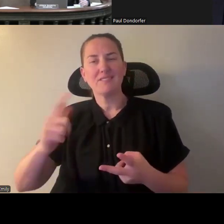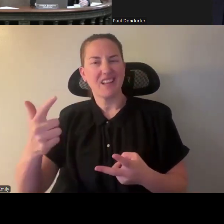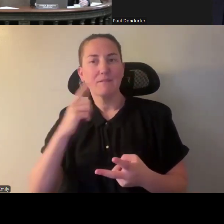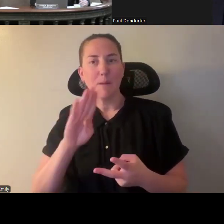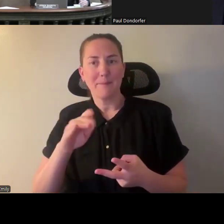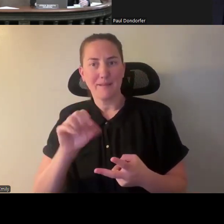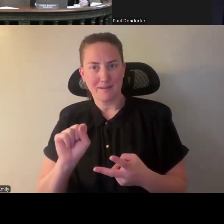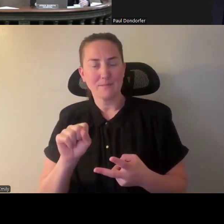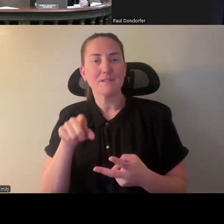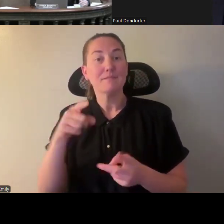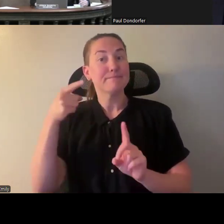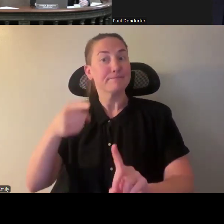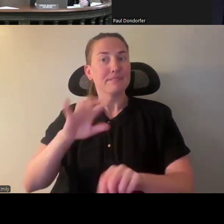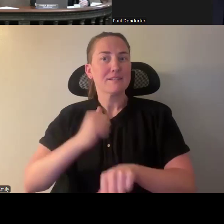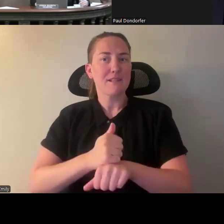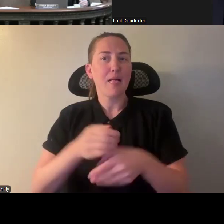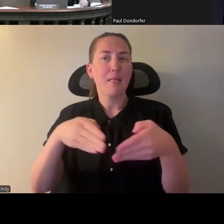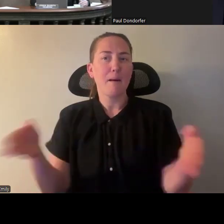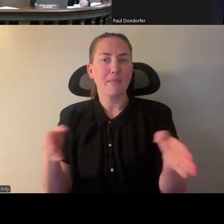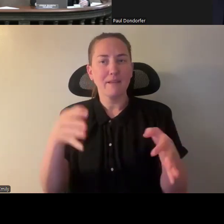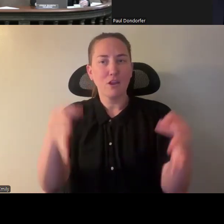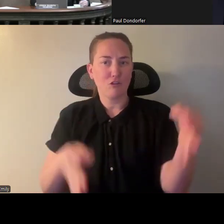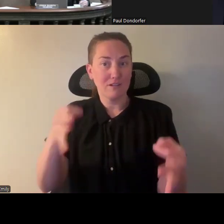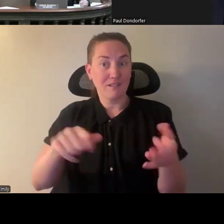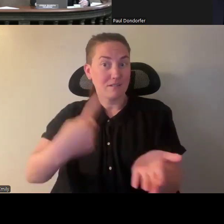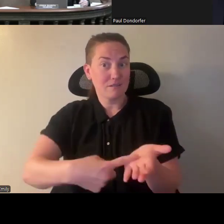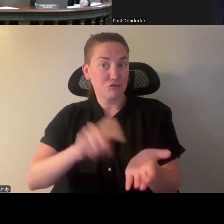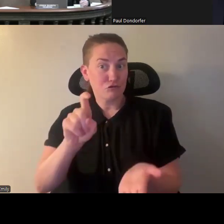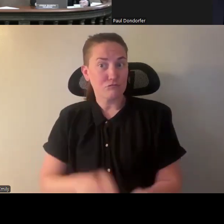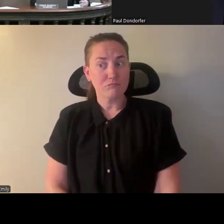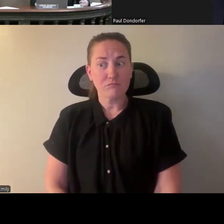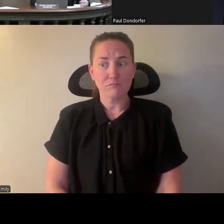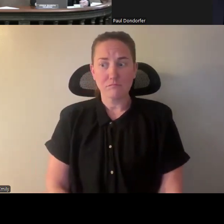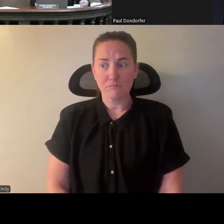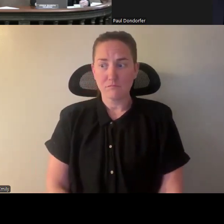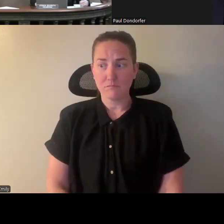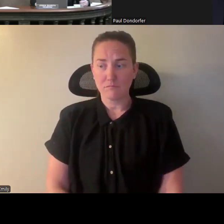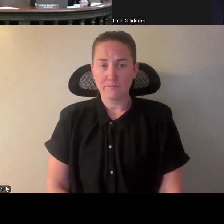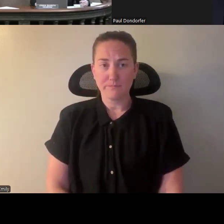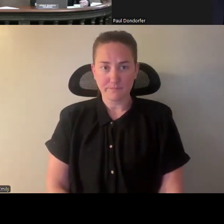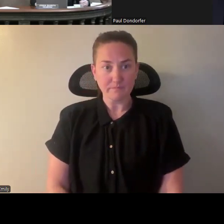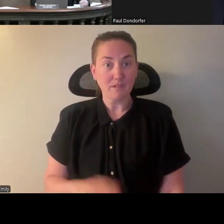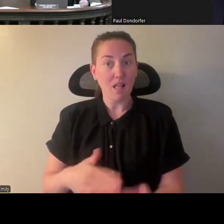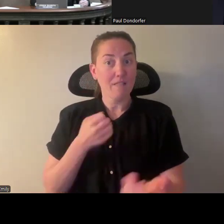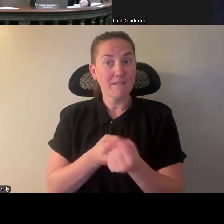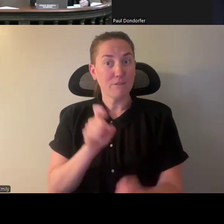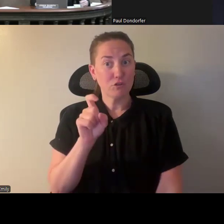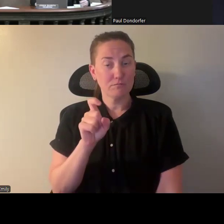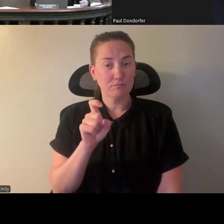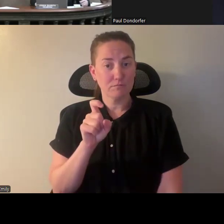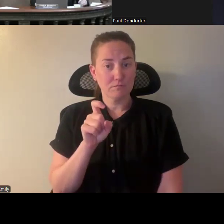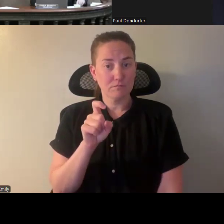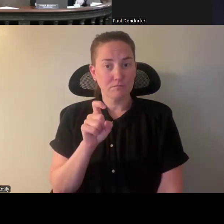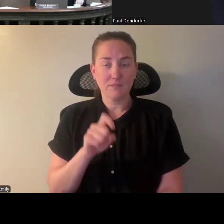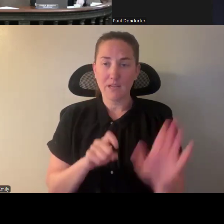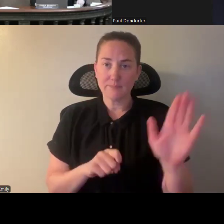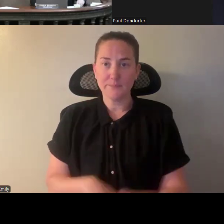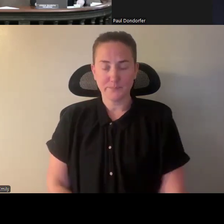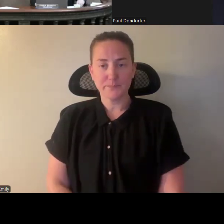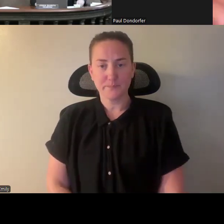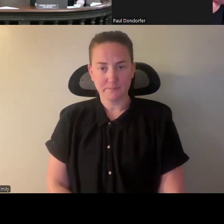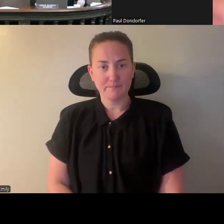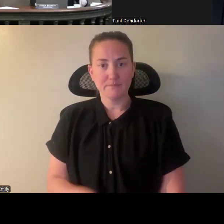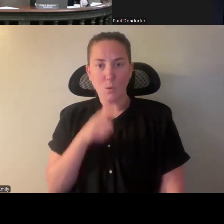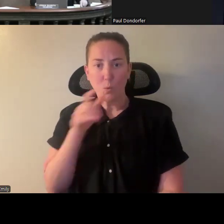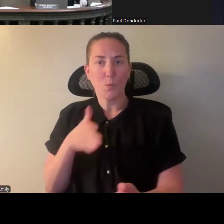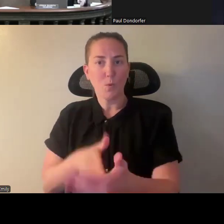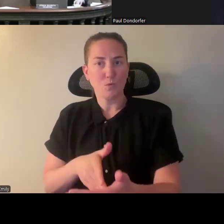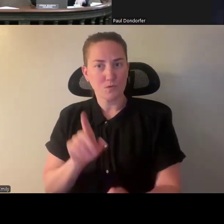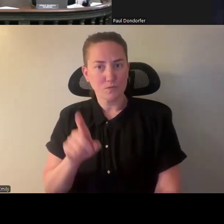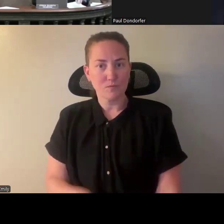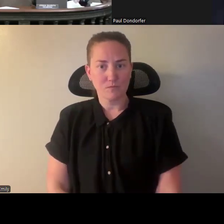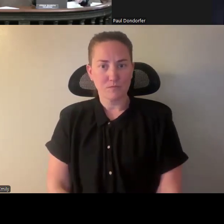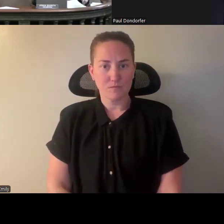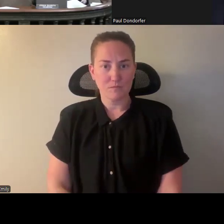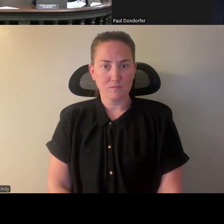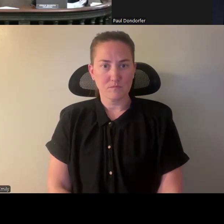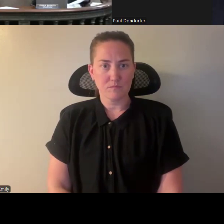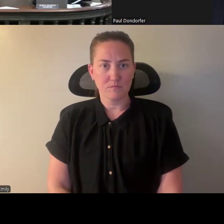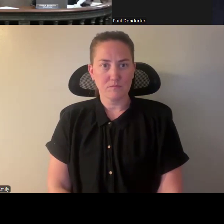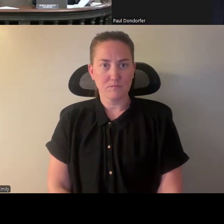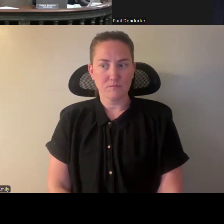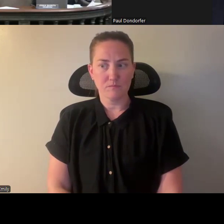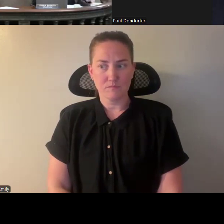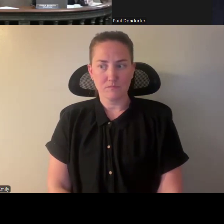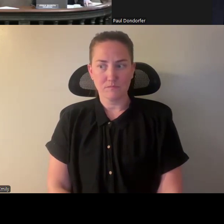is to set a public hearing Is there any discussion Okay All in favor I Any oppose